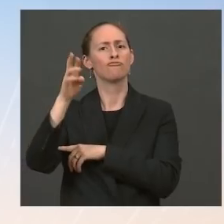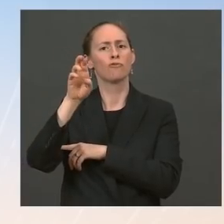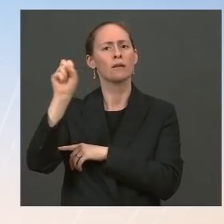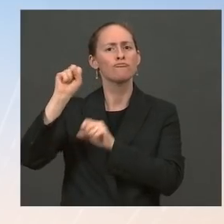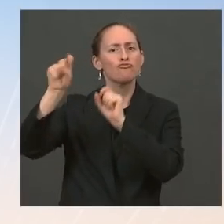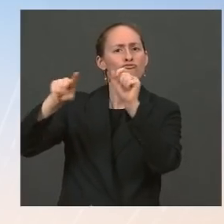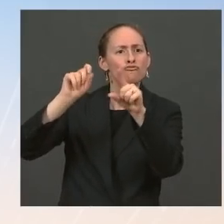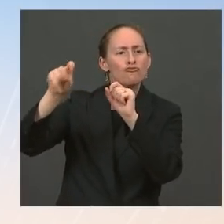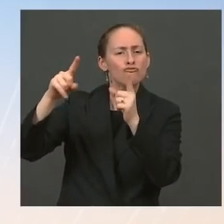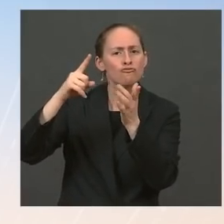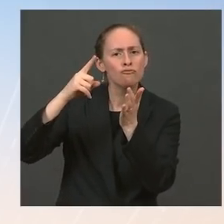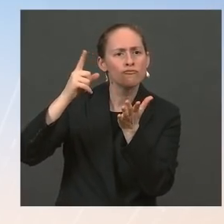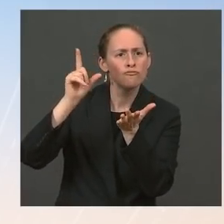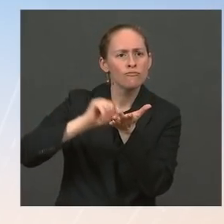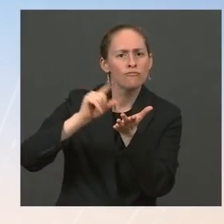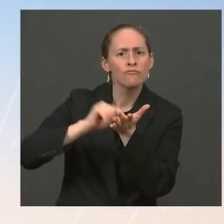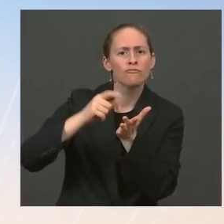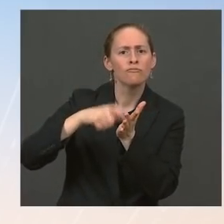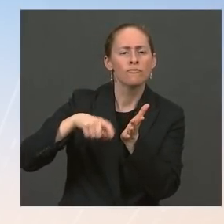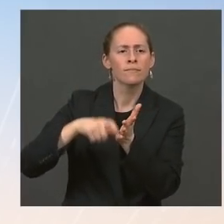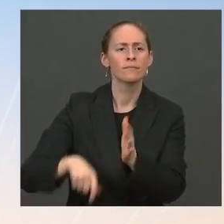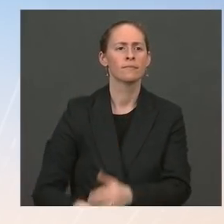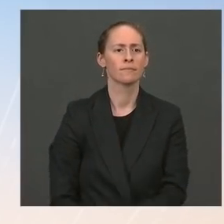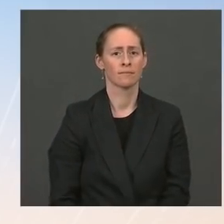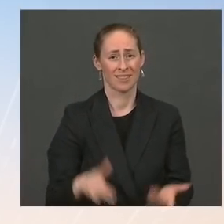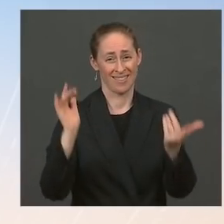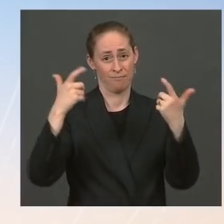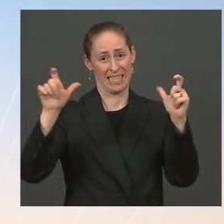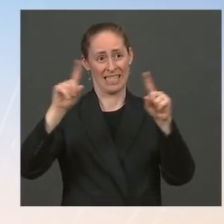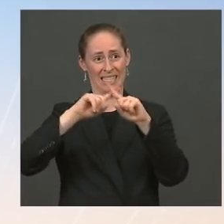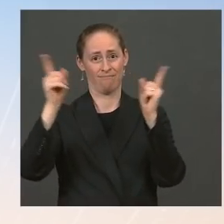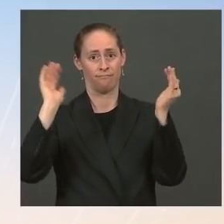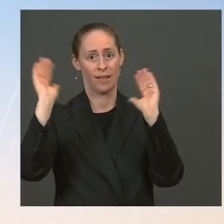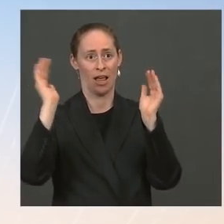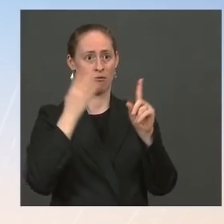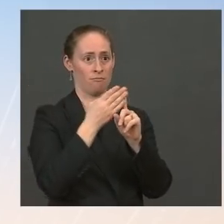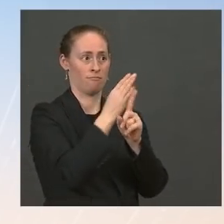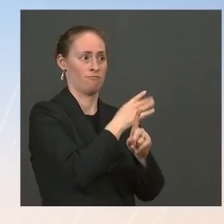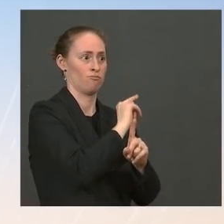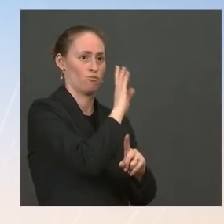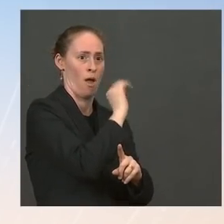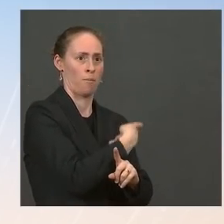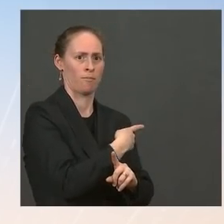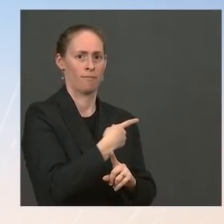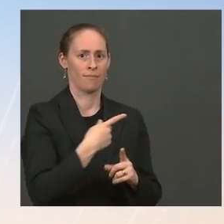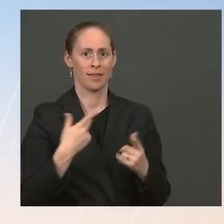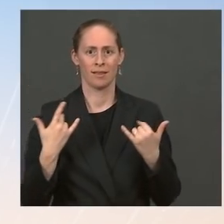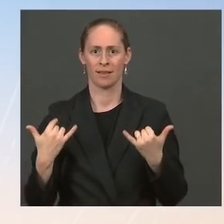is probably a laundry list, and the list of similarities probably fits on the back of a tiny napkin. The Press: One last timing question: